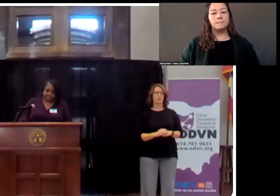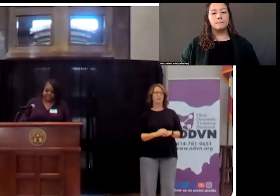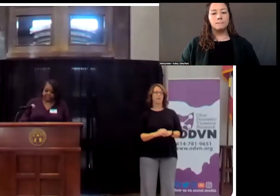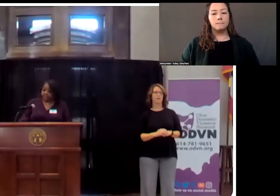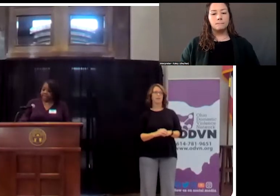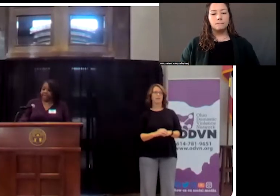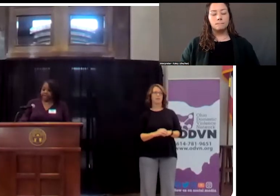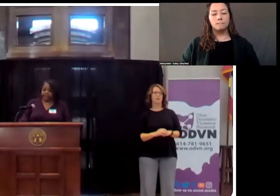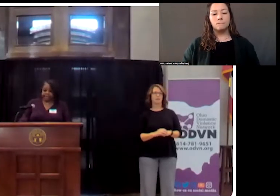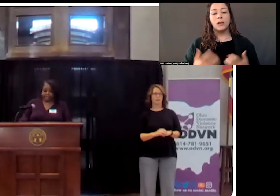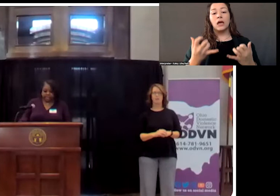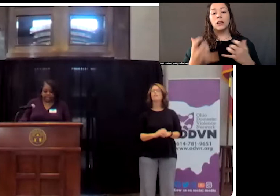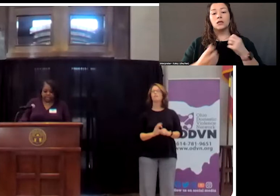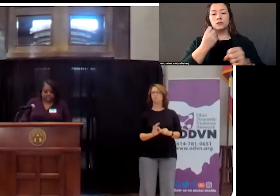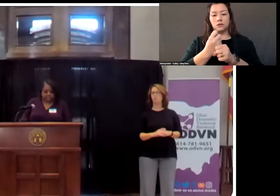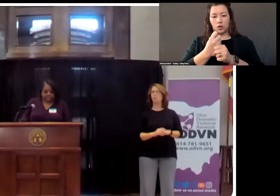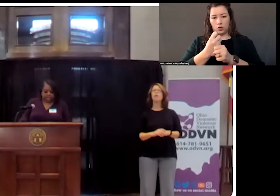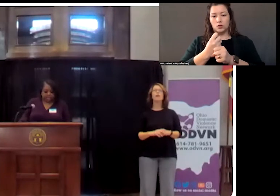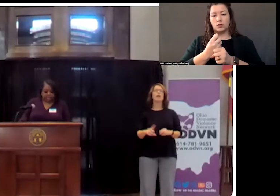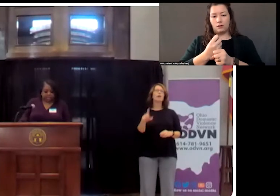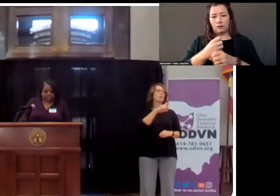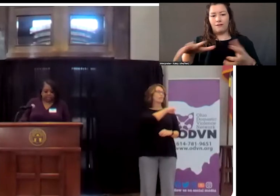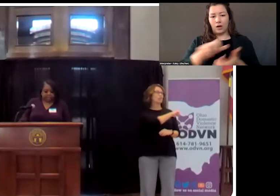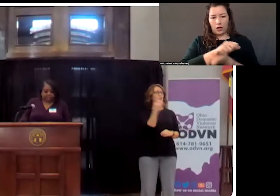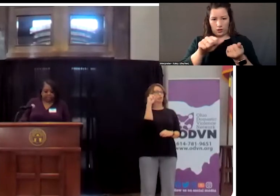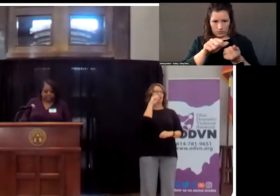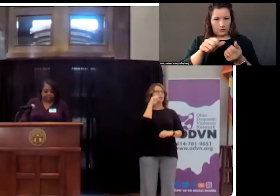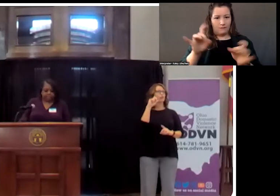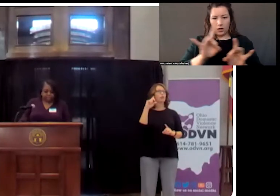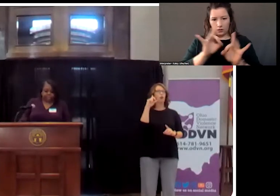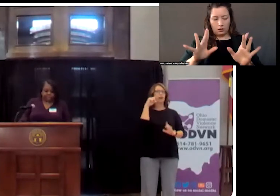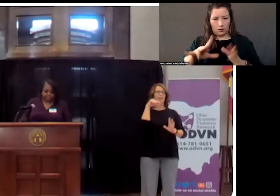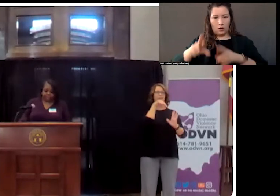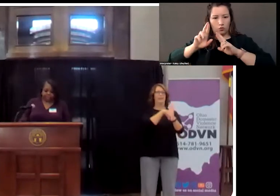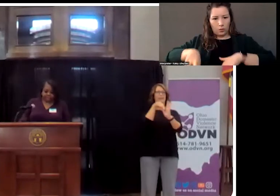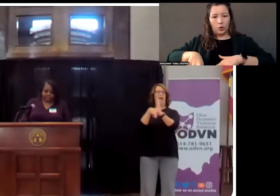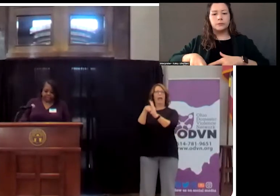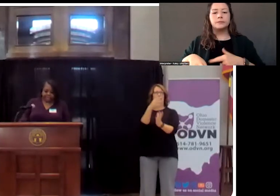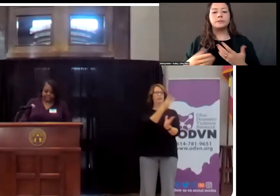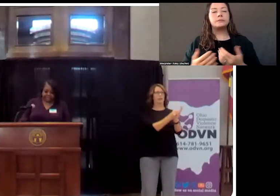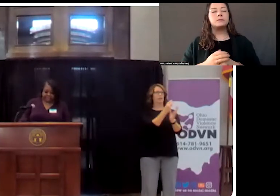As you already heard, more children were killed last year,